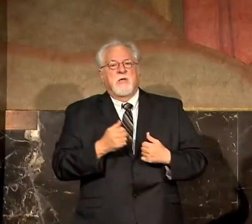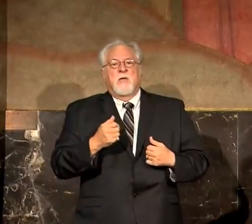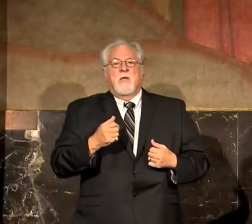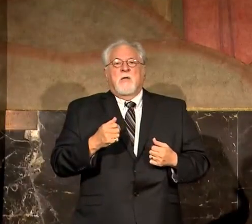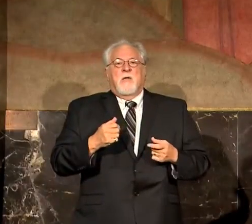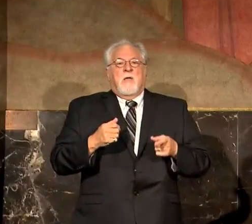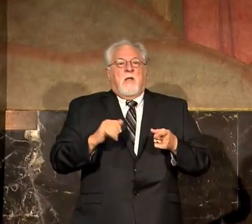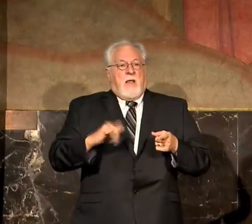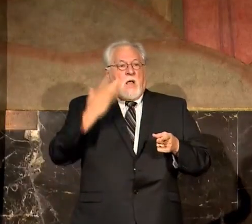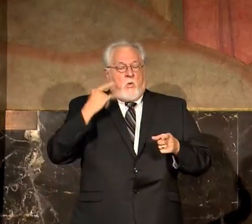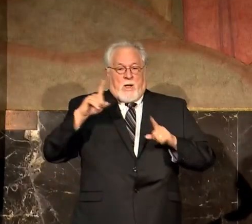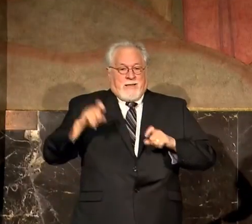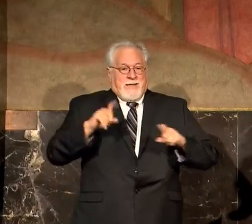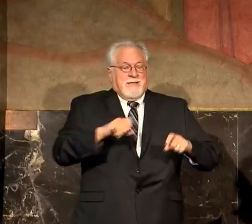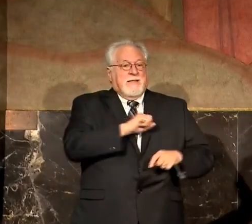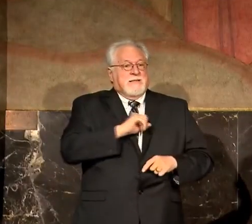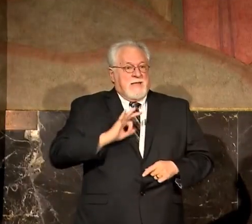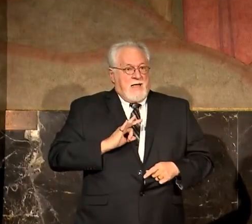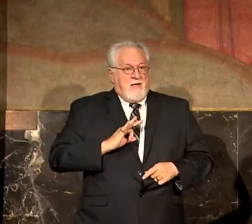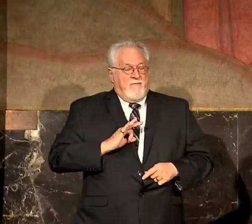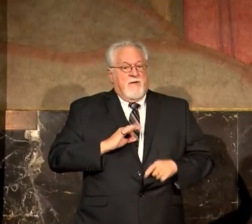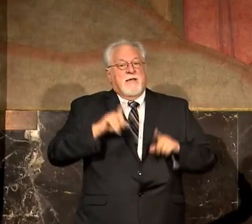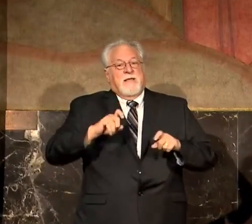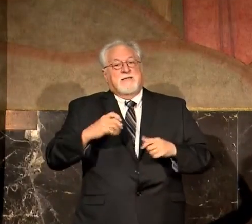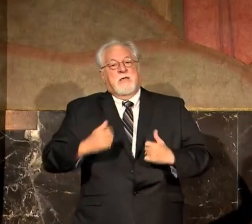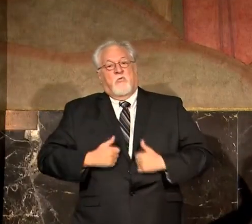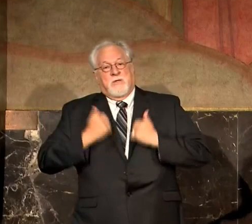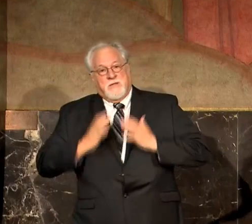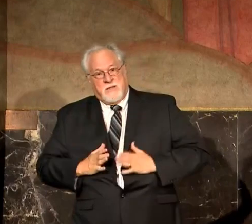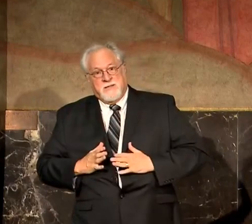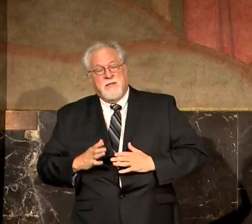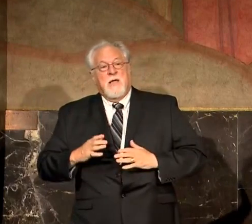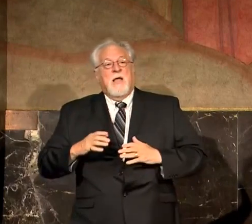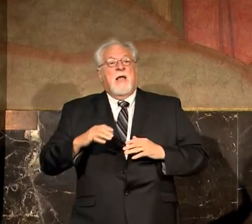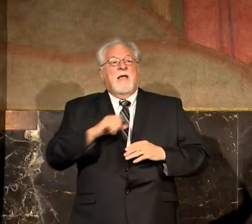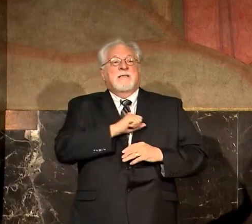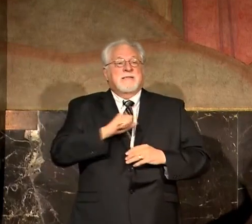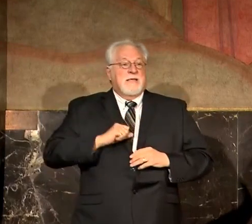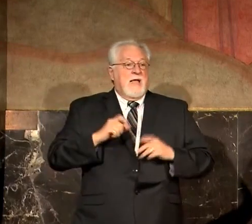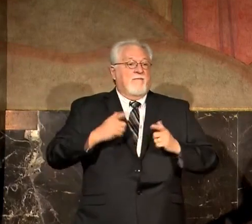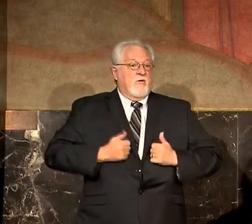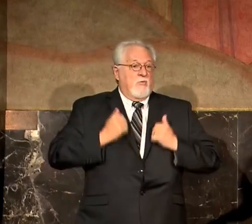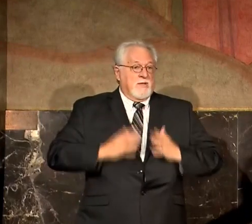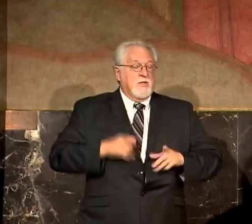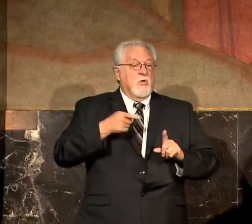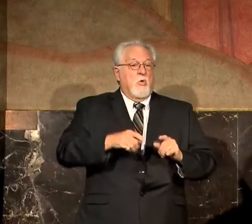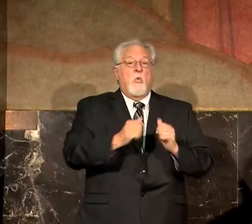that incredibly important." GOV. EDWARDS SAYS THEY HAVE